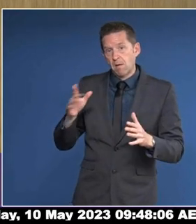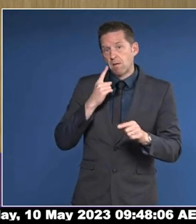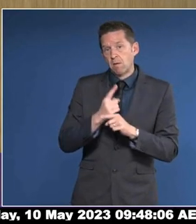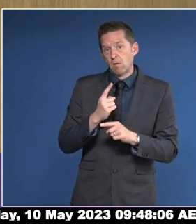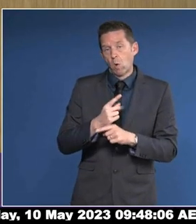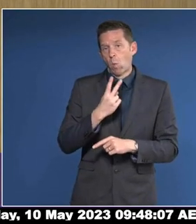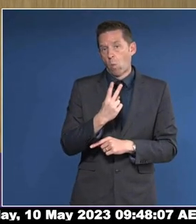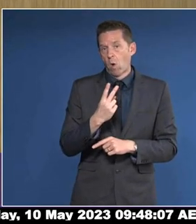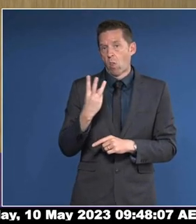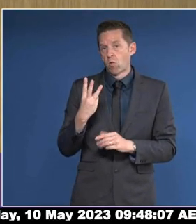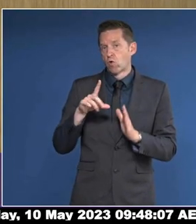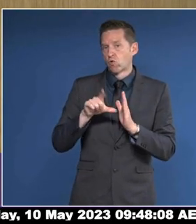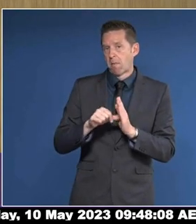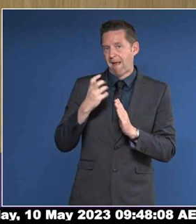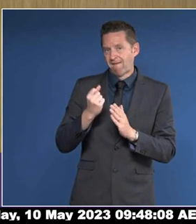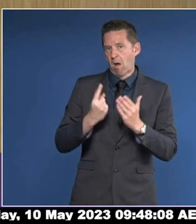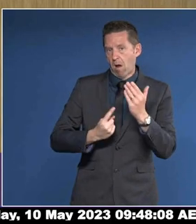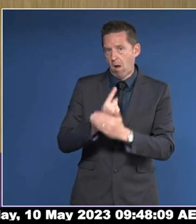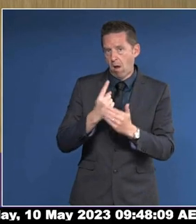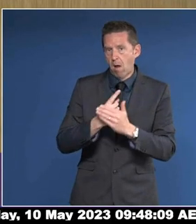particular matters through notifications were brought to the department.